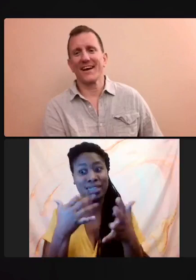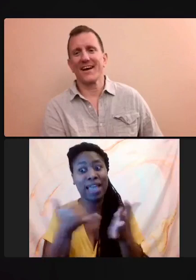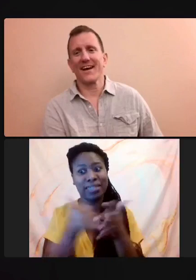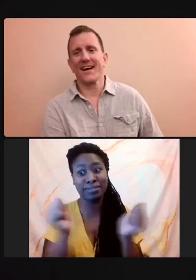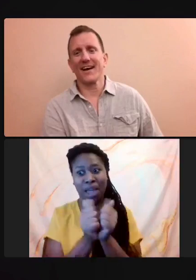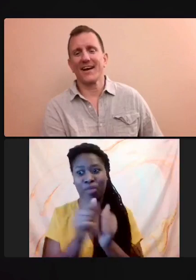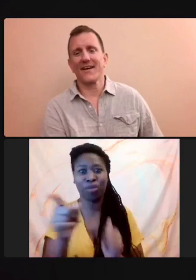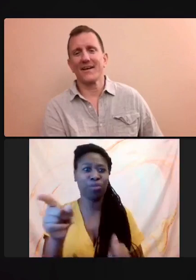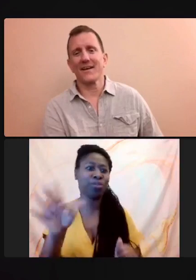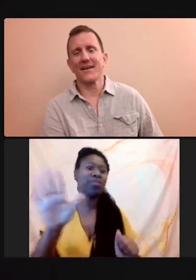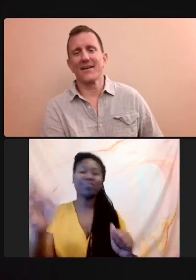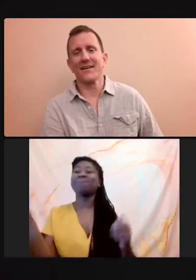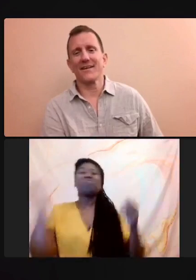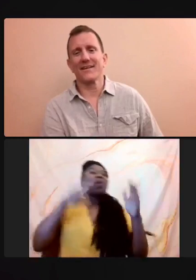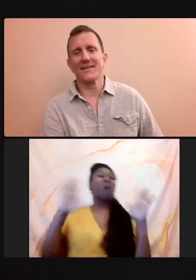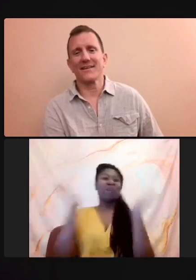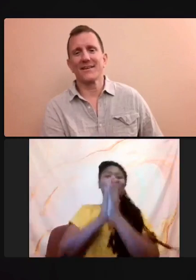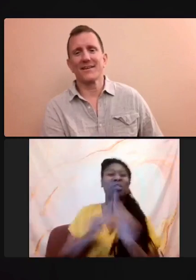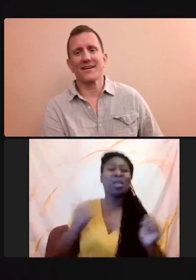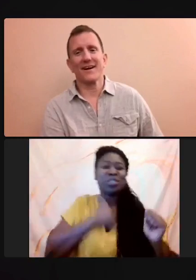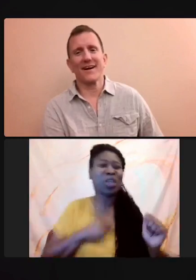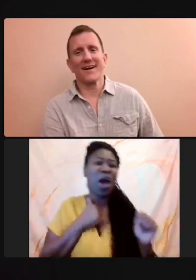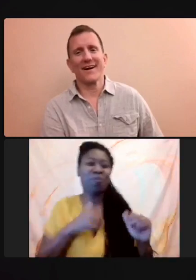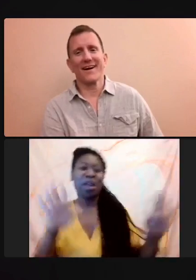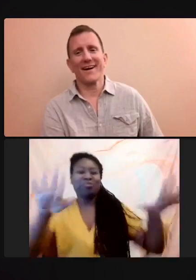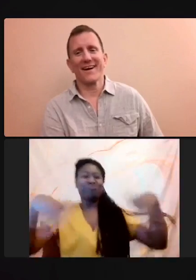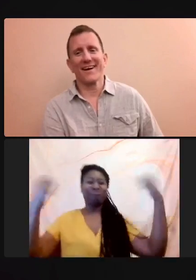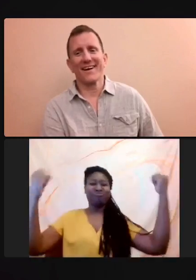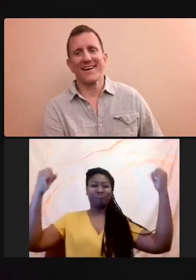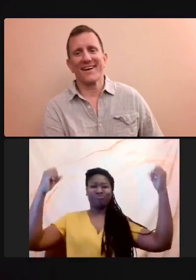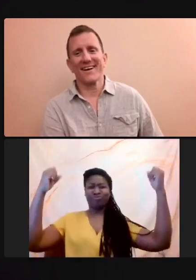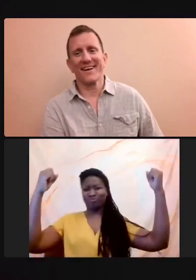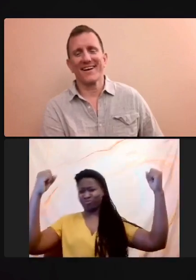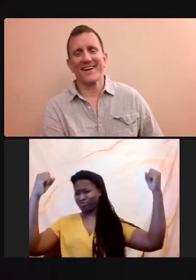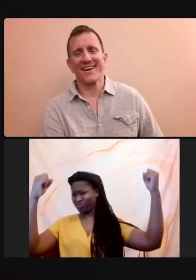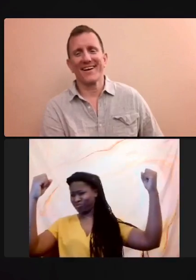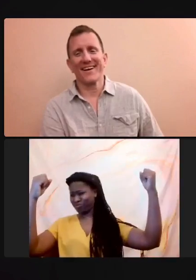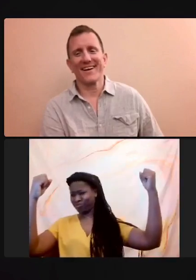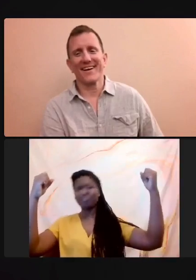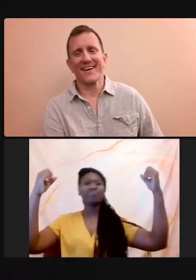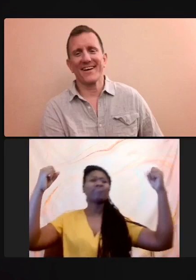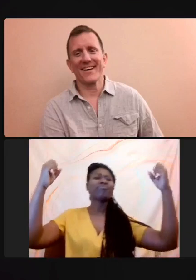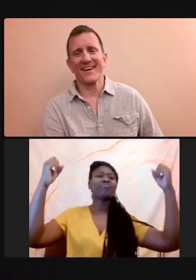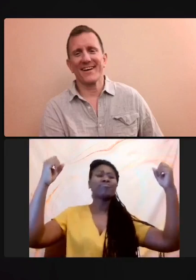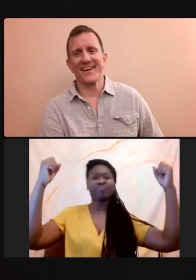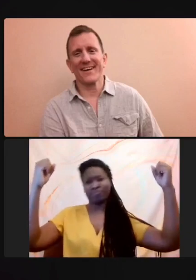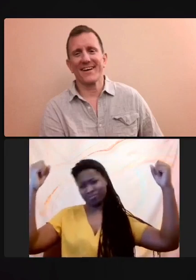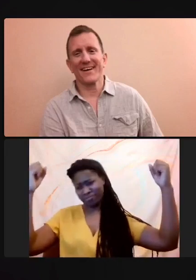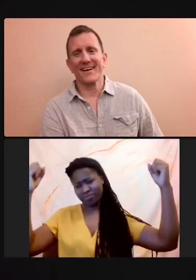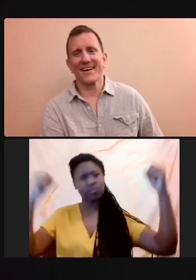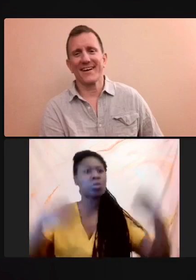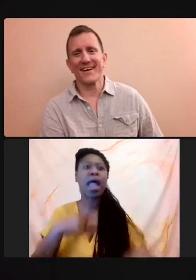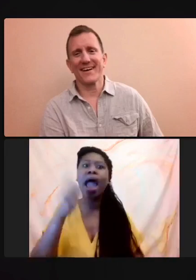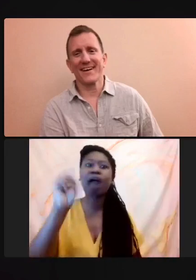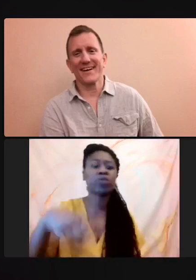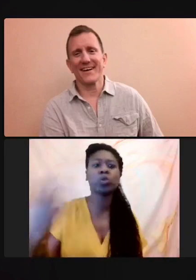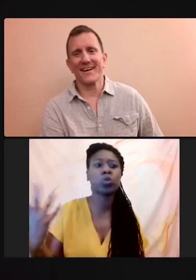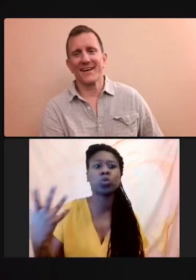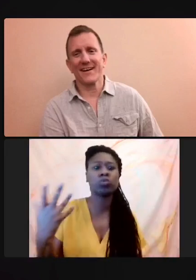I actually grew up reading lips and I'm thinking, you know, what's all this for? Right? But I'm happy that I did that just because,